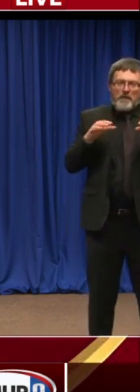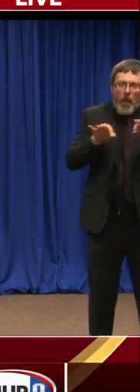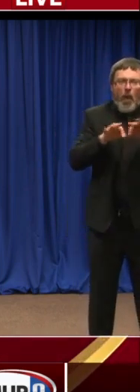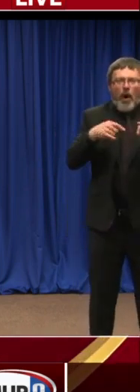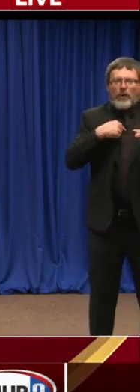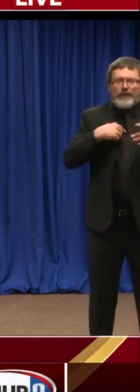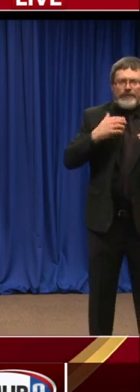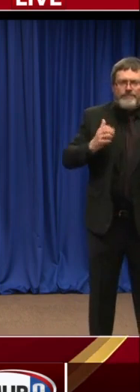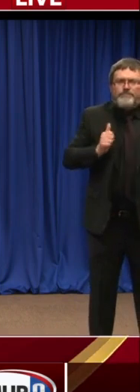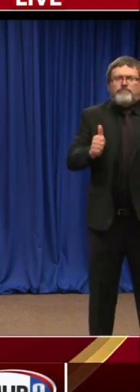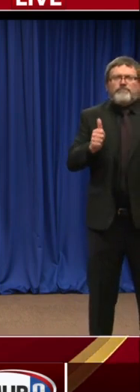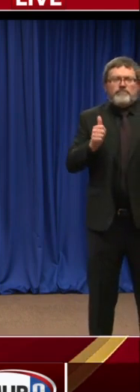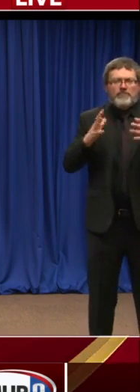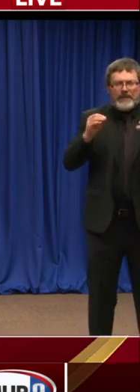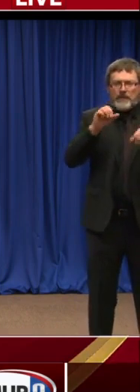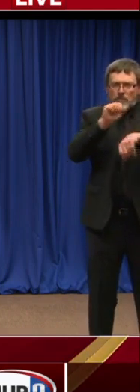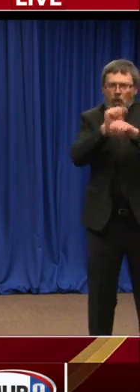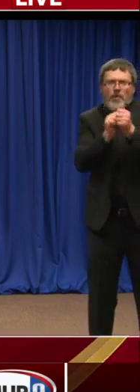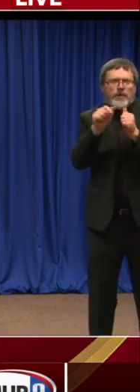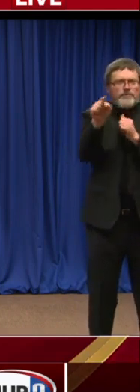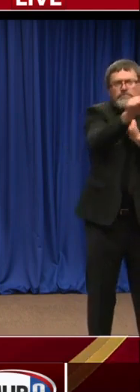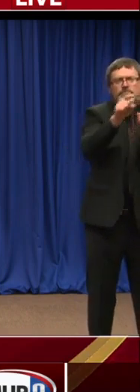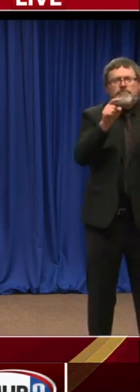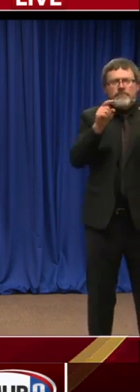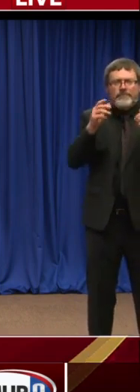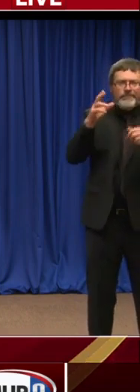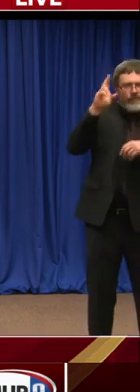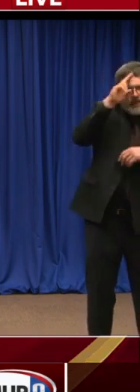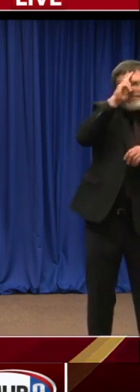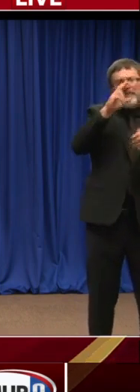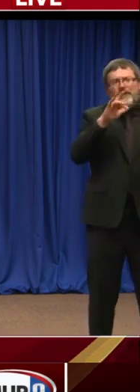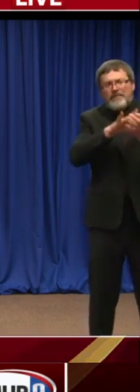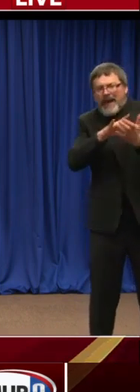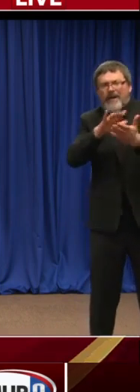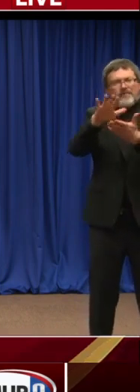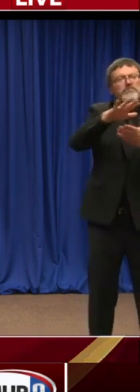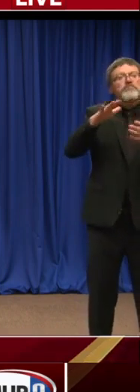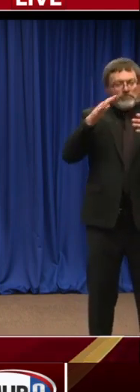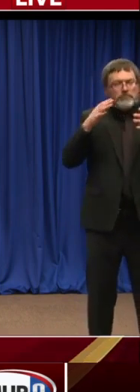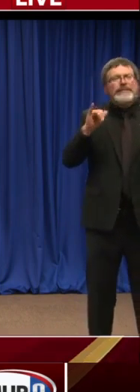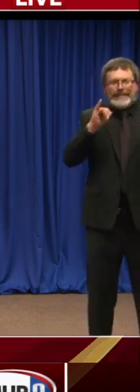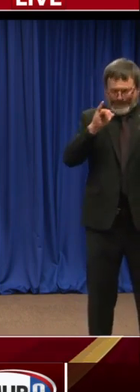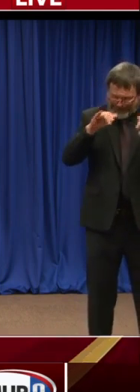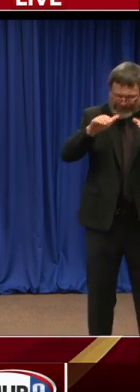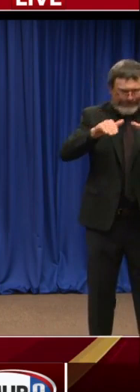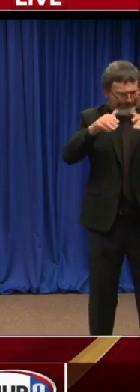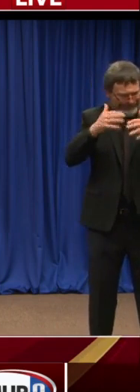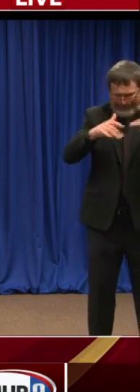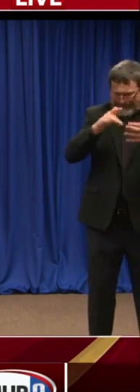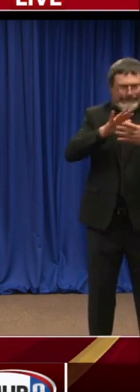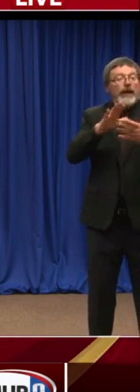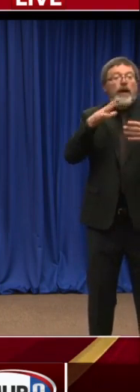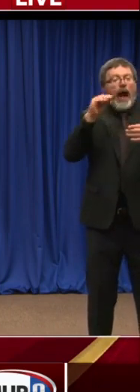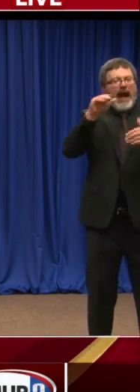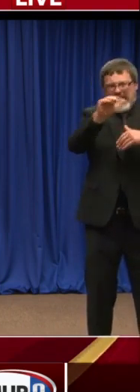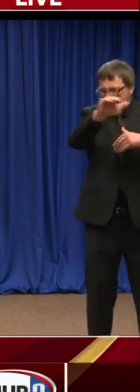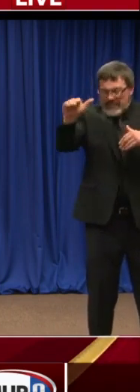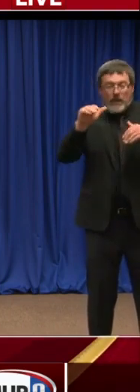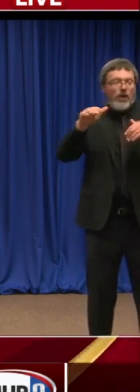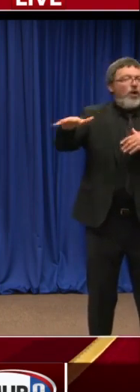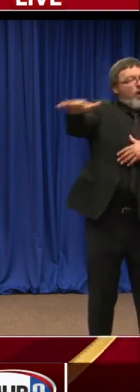TO CONTINUE TO WORK TOGETHER TO PROTECT EVERYONE IN OUR STATE ESPECIALLY THOSE WHO ARE MOST VULNERABLE FROM INFECTION AND TO CONTINUE WITH OUR SOCIAL DISTANCING.